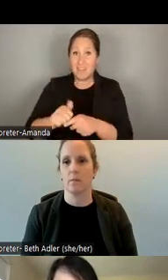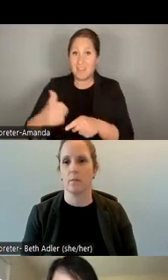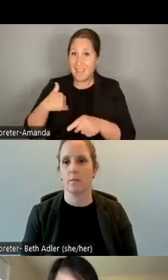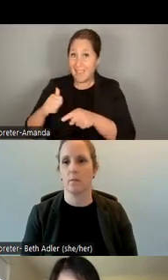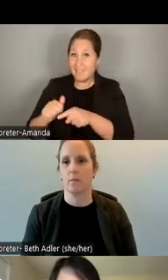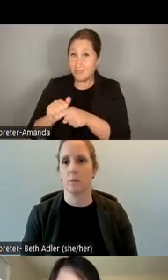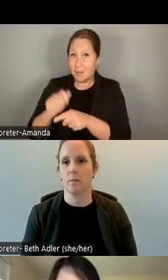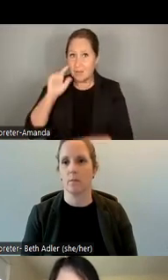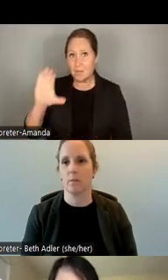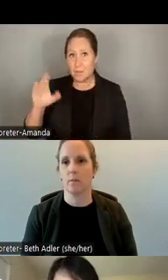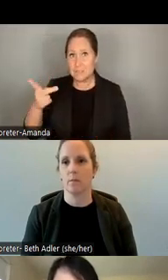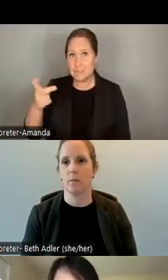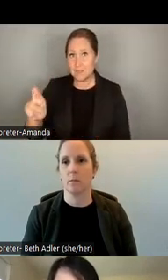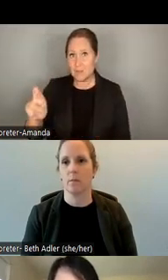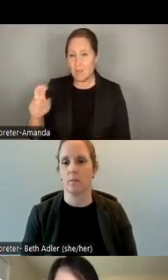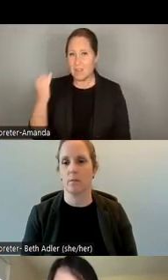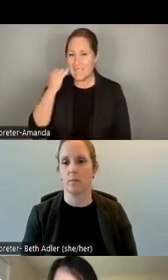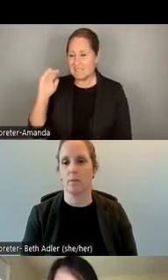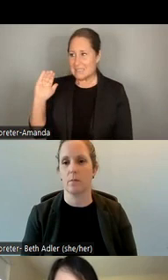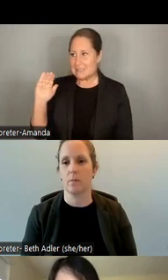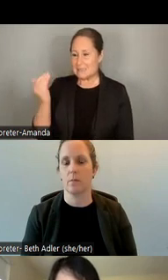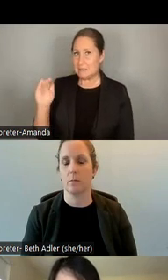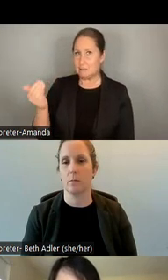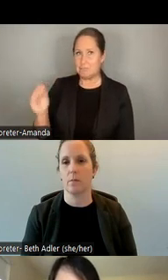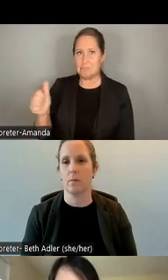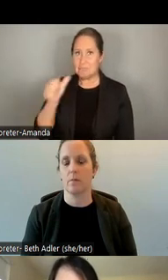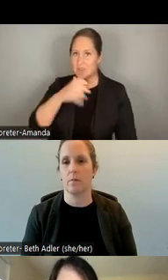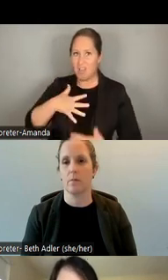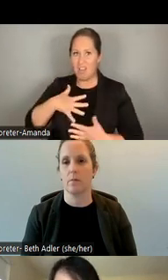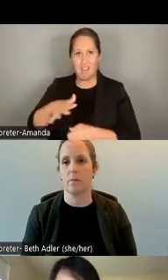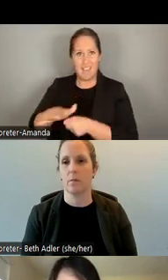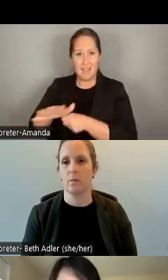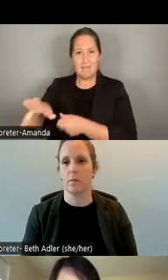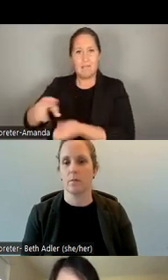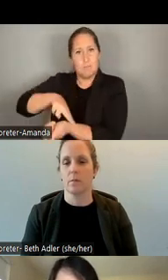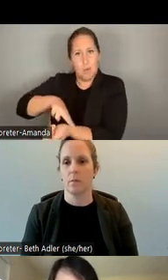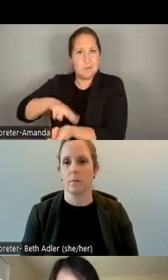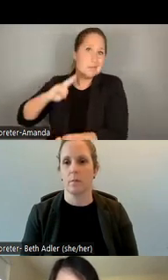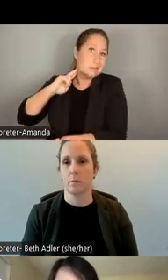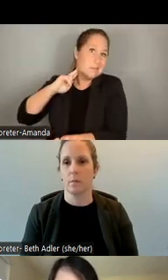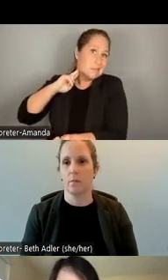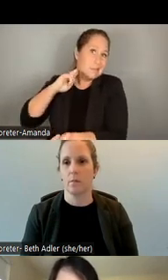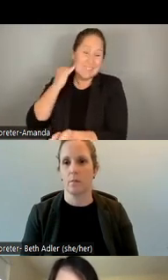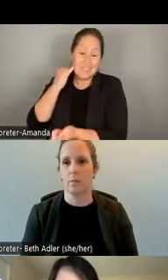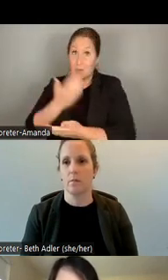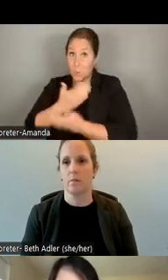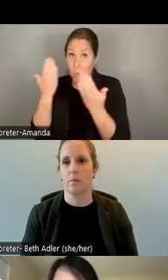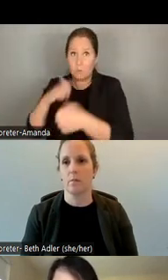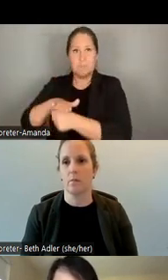if they seem to have a low respiratory rate The Next Step would be to check the polls if they don't have a pulse you want to start doing CPA are and if they do have a poll so you want to